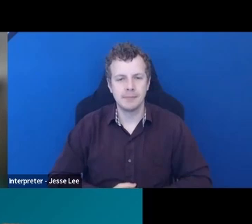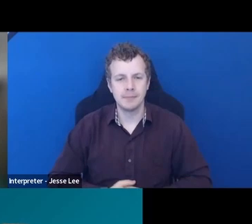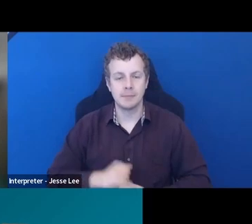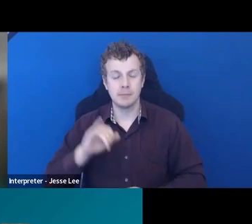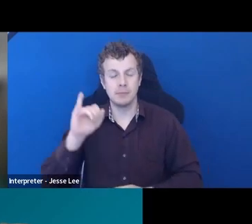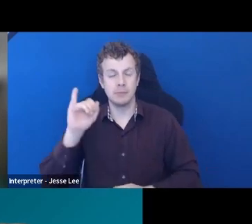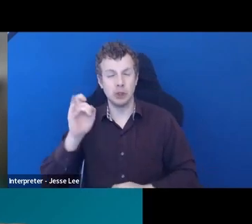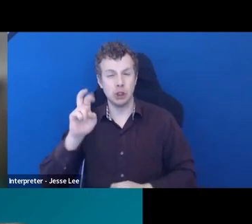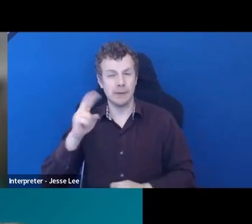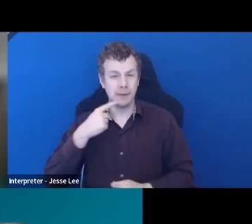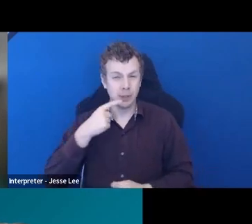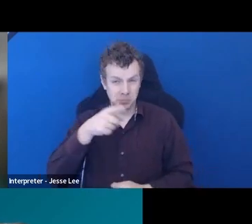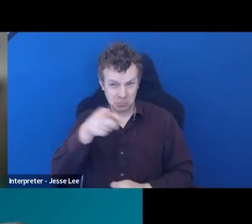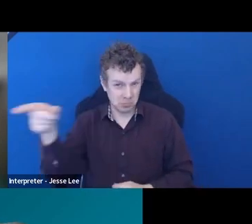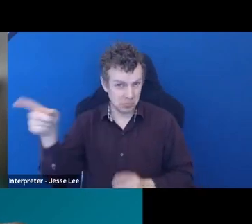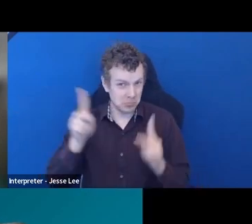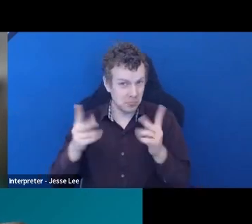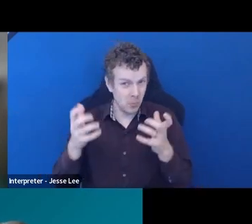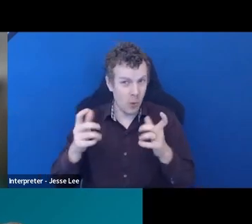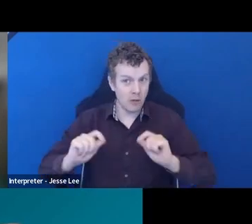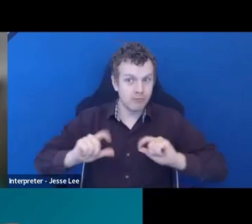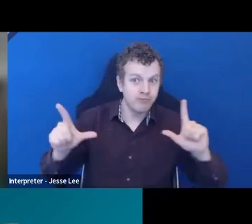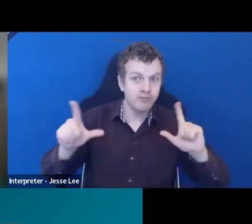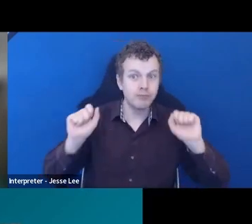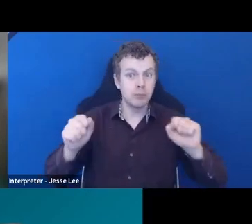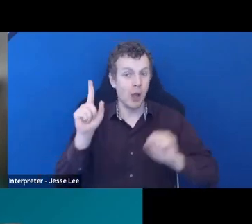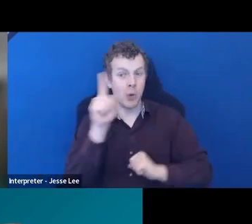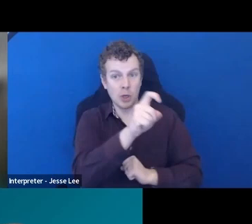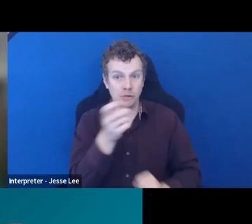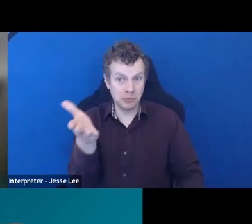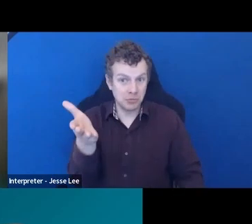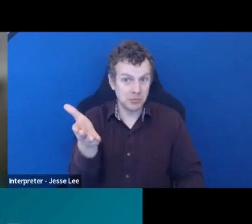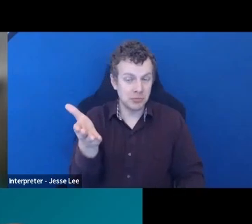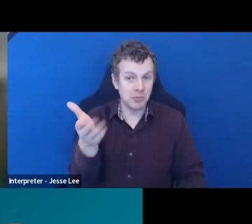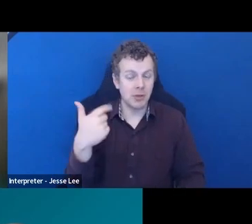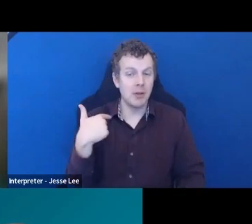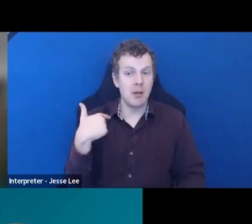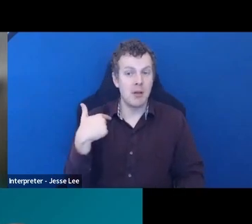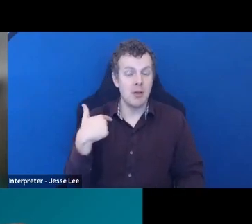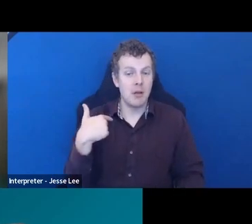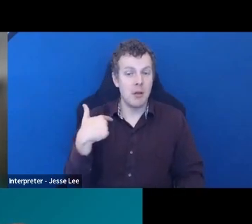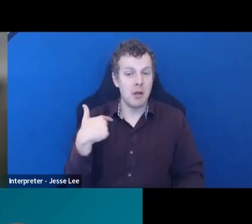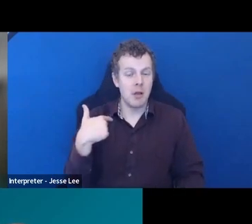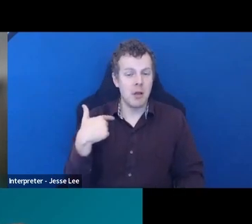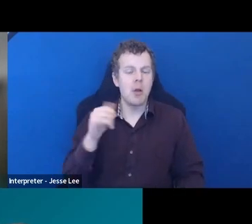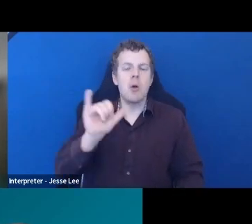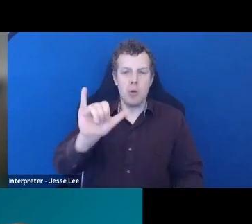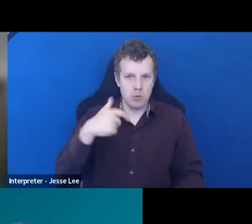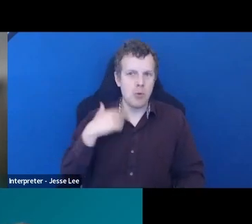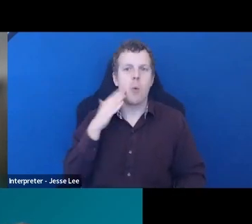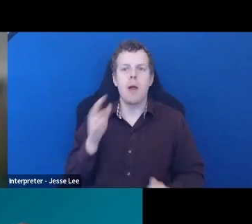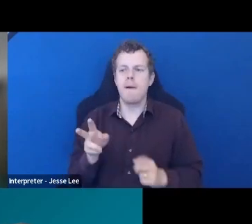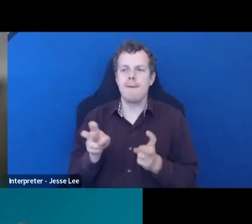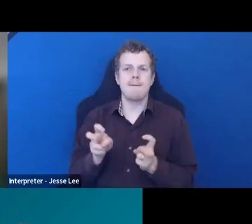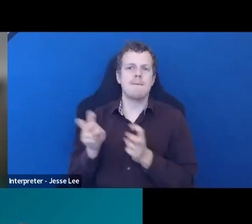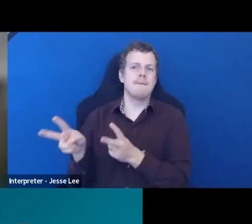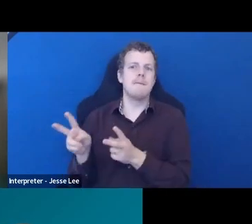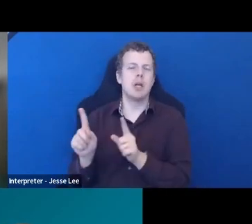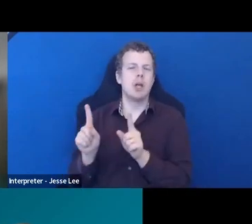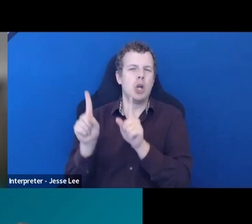If you have any questions I'm going to put the survey form in the chat for everyone.